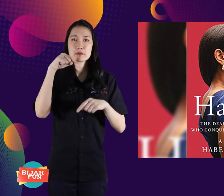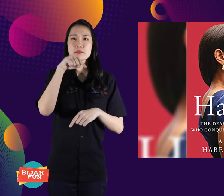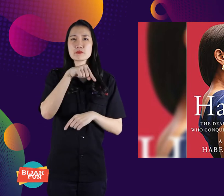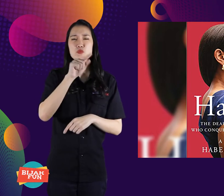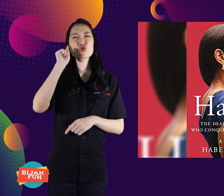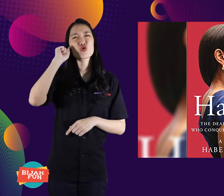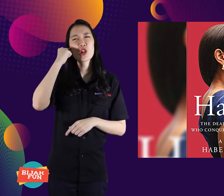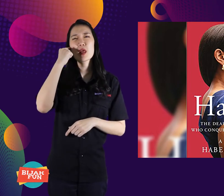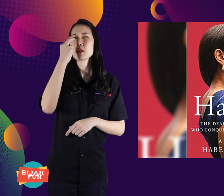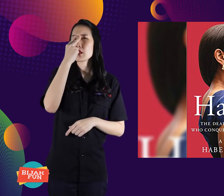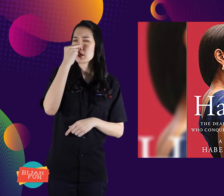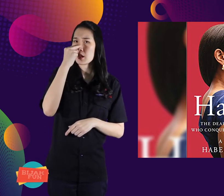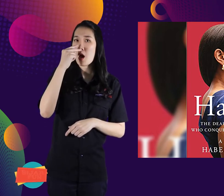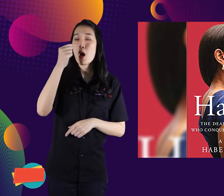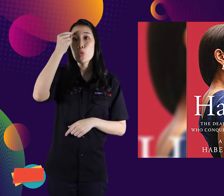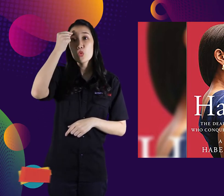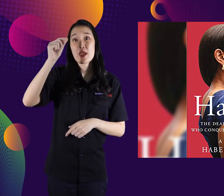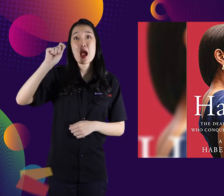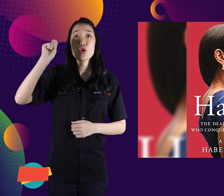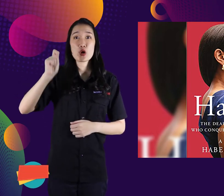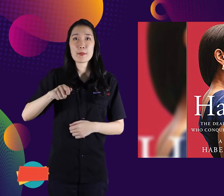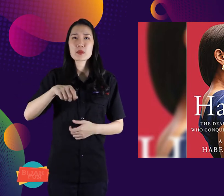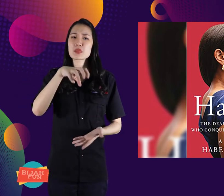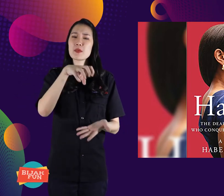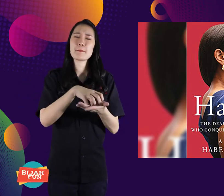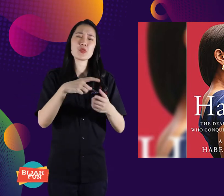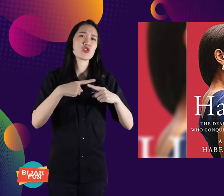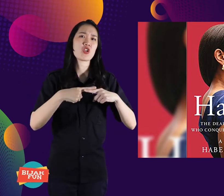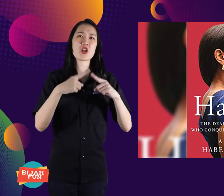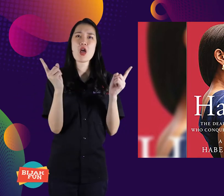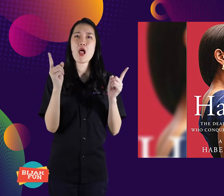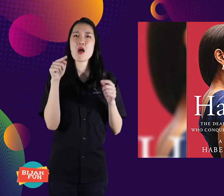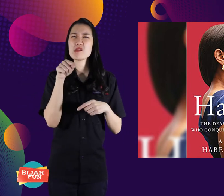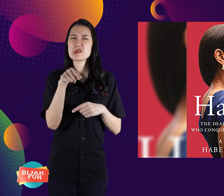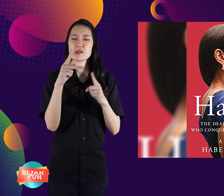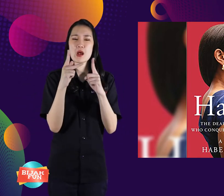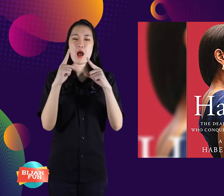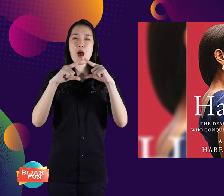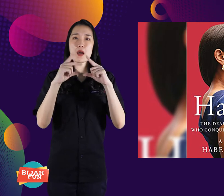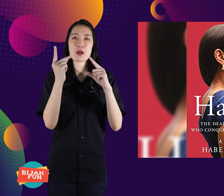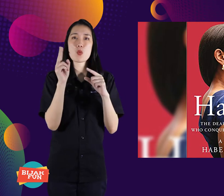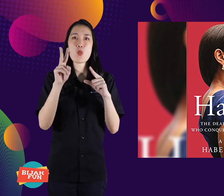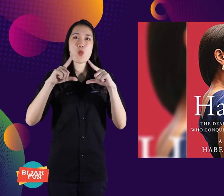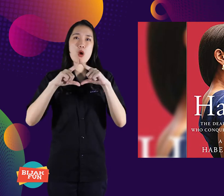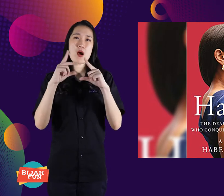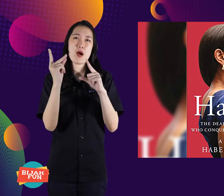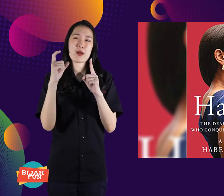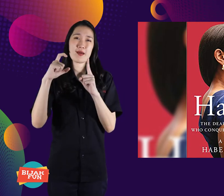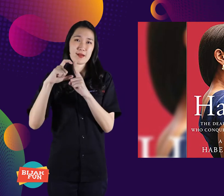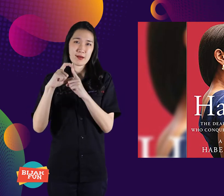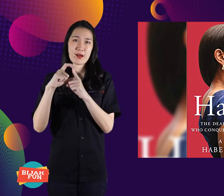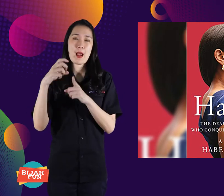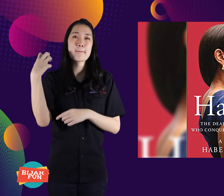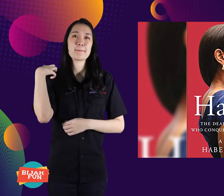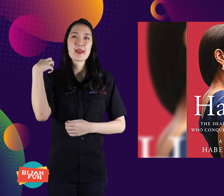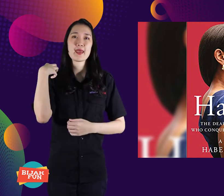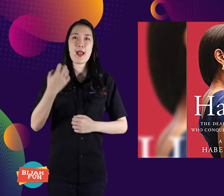a Deaf-Blind graduate from law school famous in America, Harvard Law School.